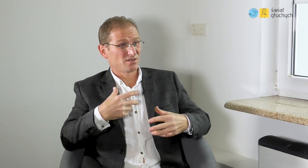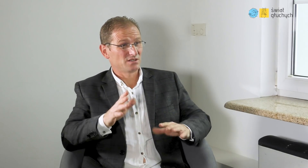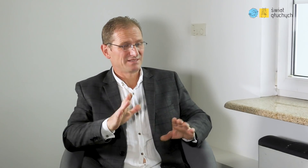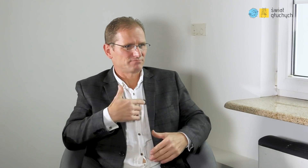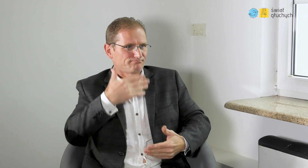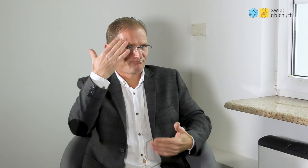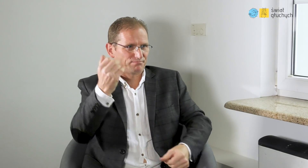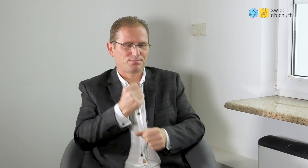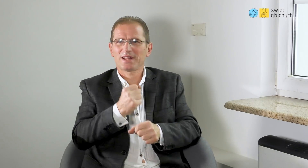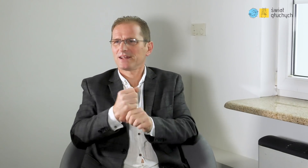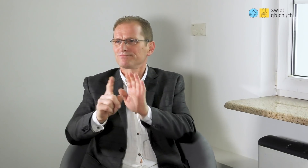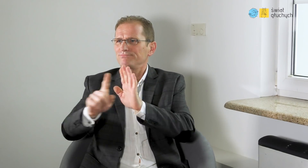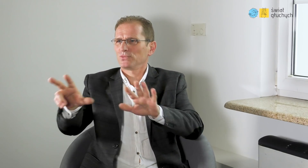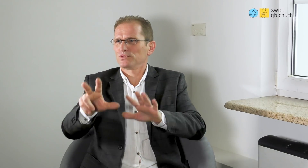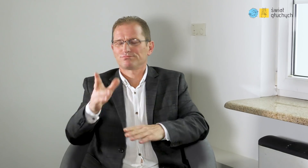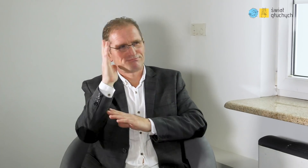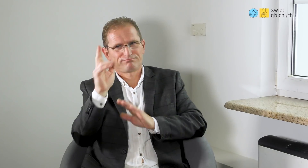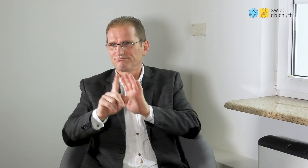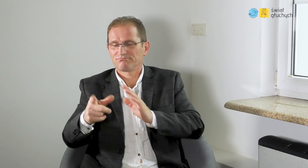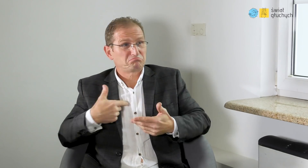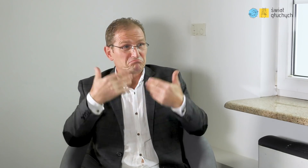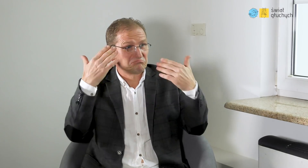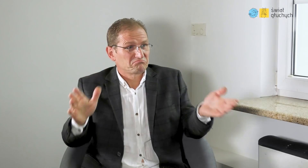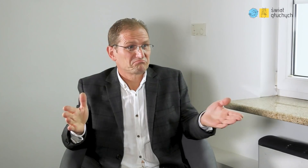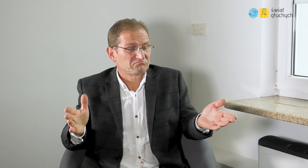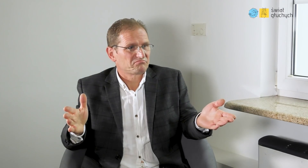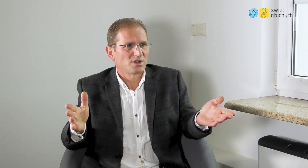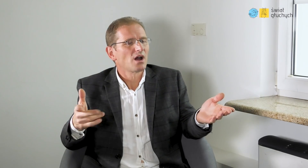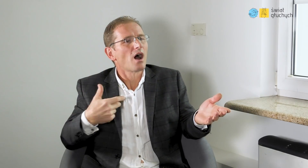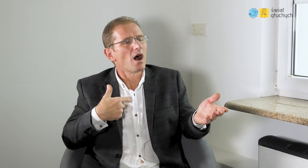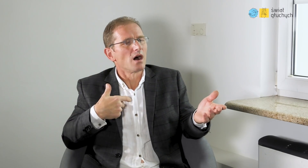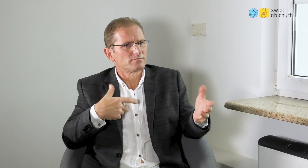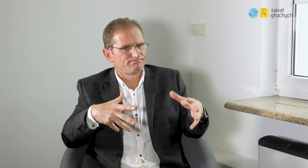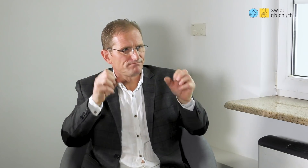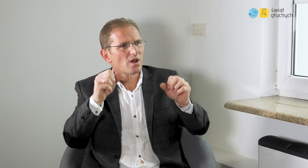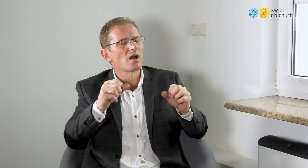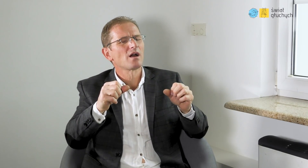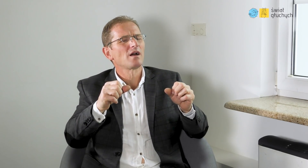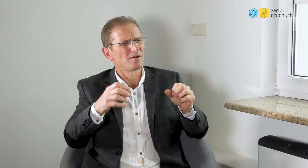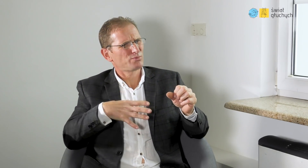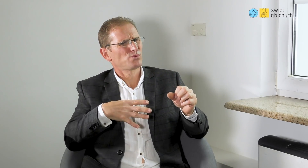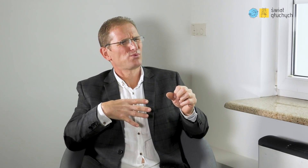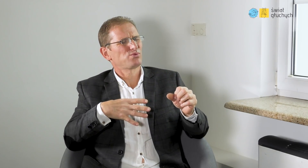If it weren't for my consciousness, I would probably be an ordinary person, I wouldn't have a clue about anything. I'm learning everything.